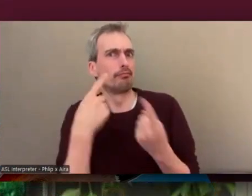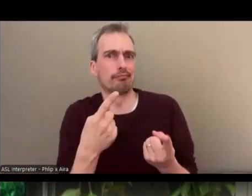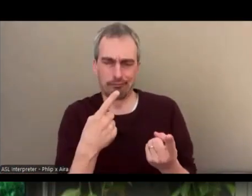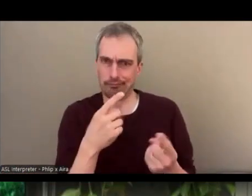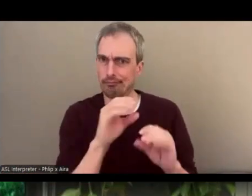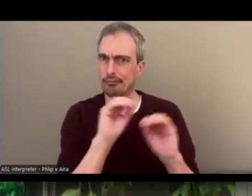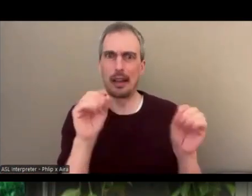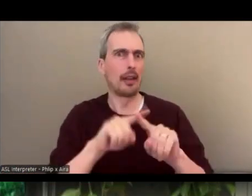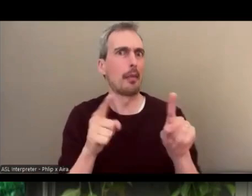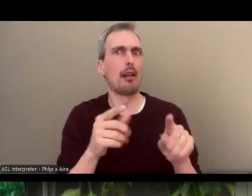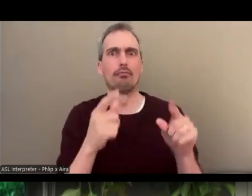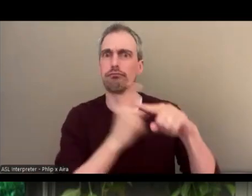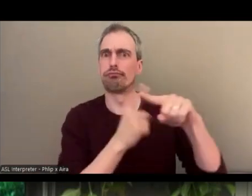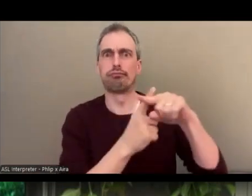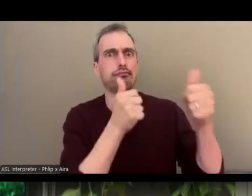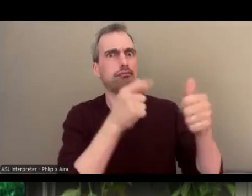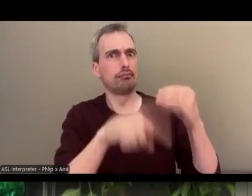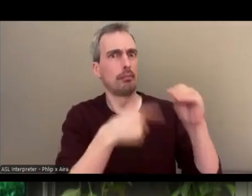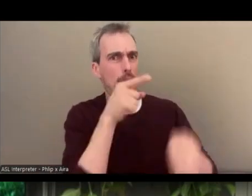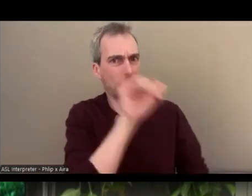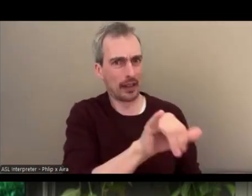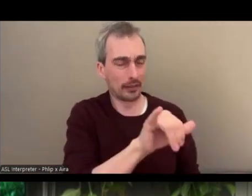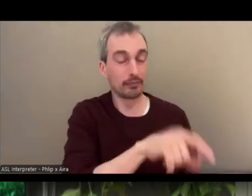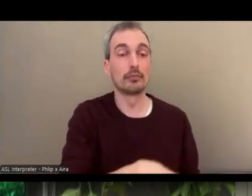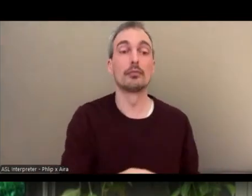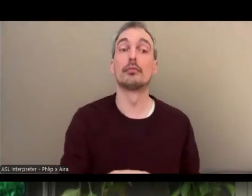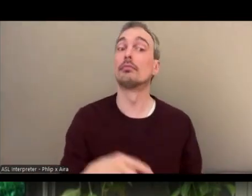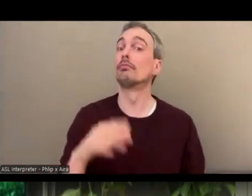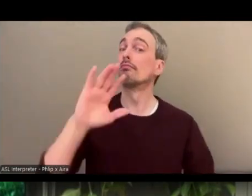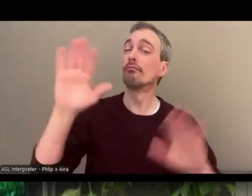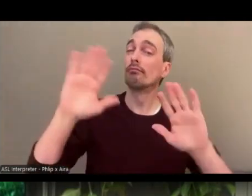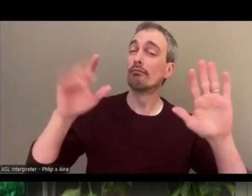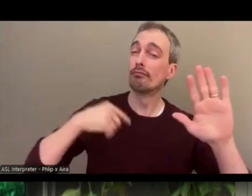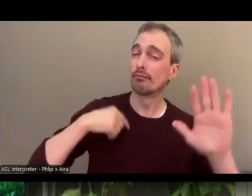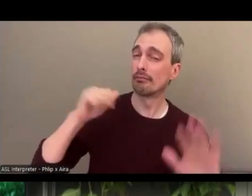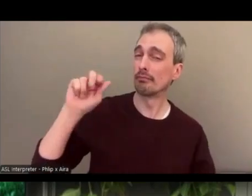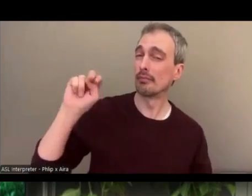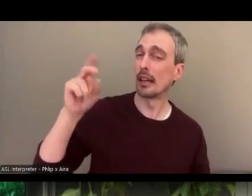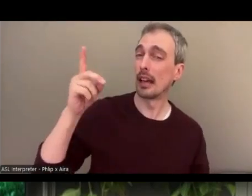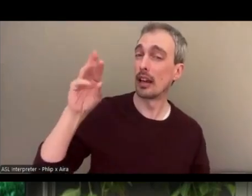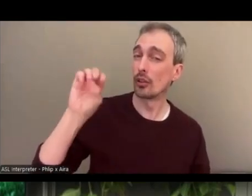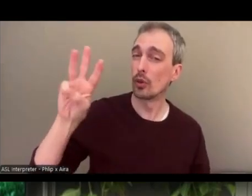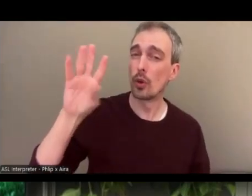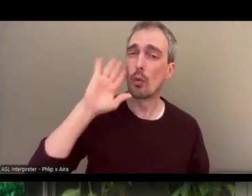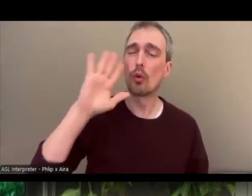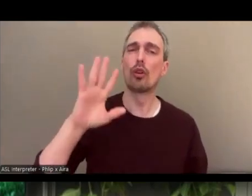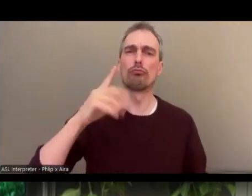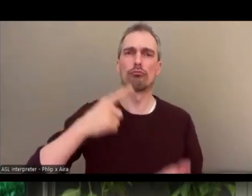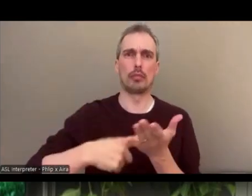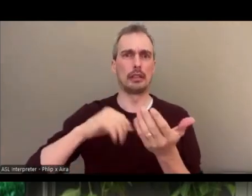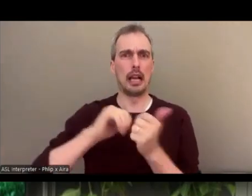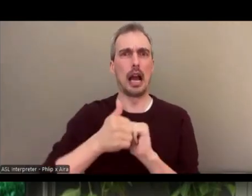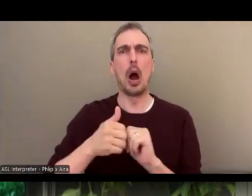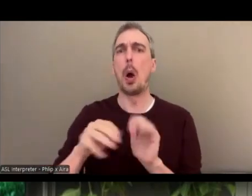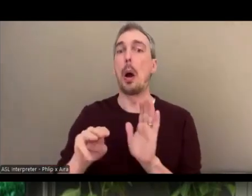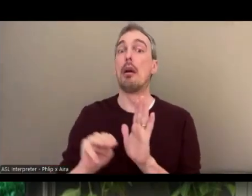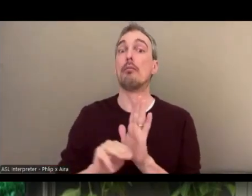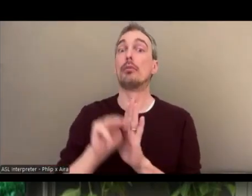Hi. I'm Andrew. Tonight we're gonna be talking about the intersection of accessibility maturity models and continuous accessibility.